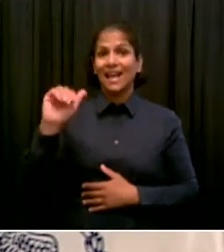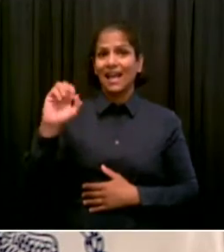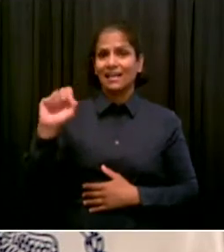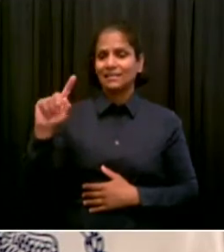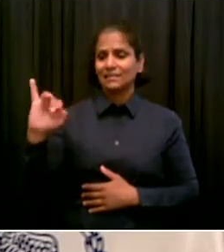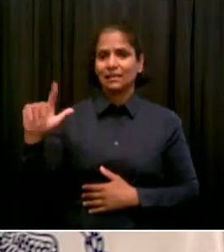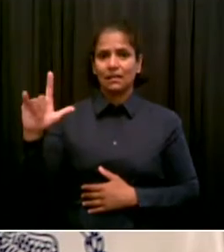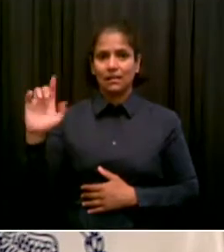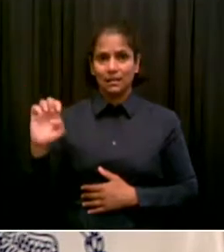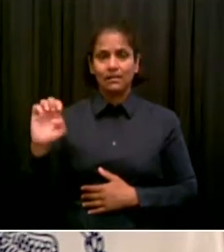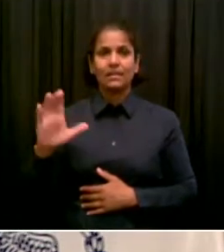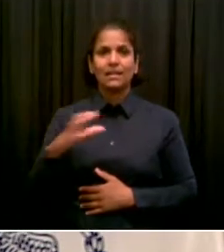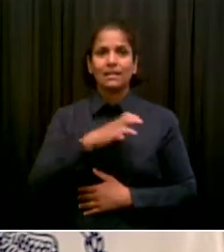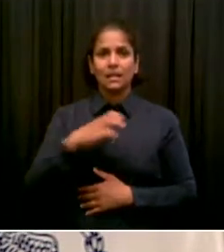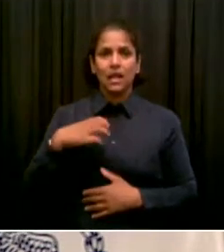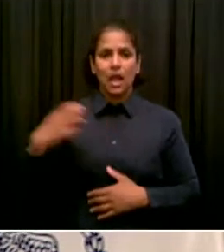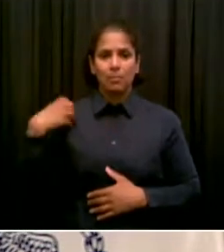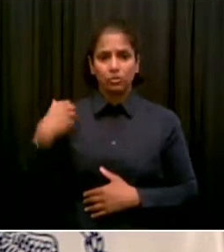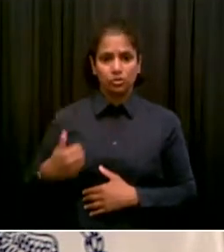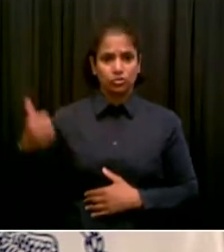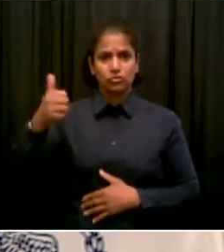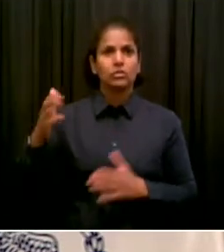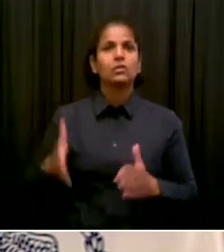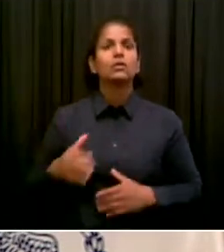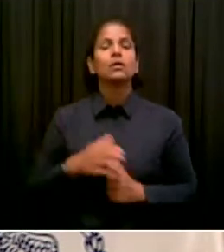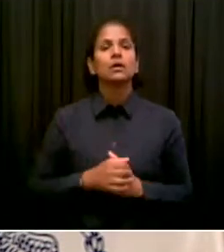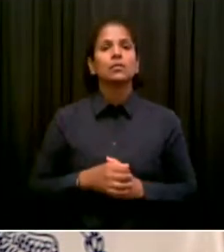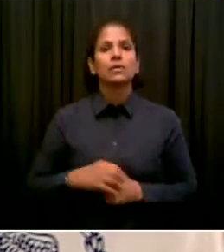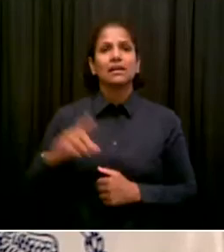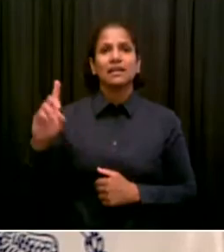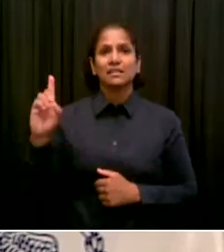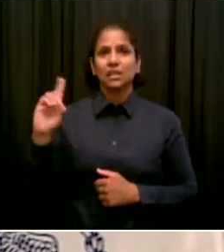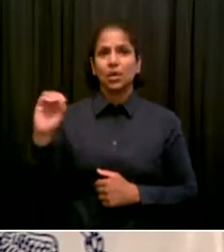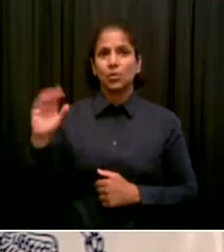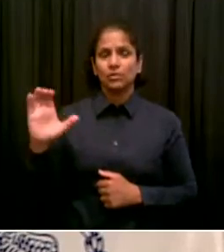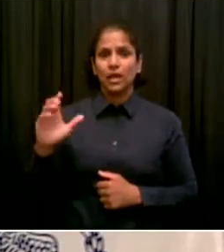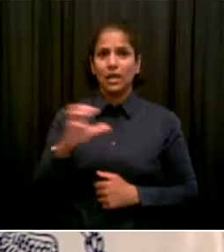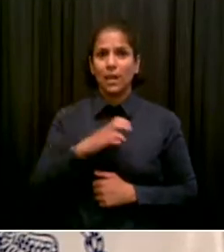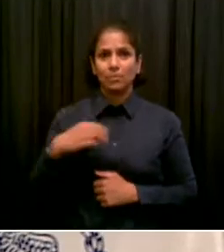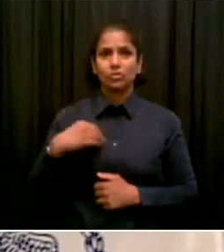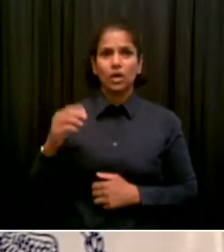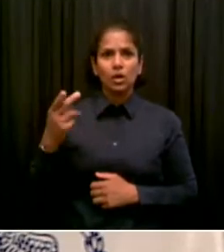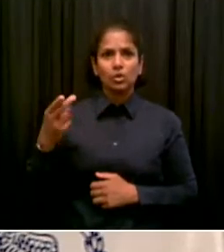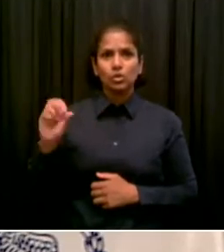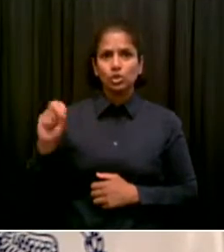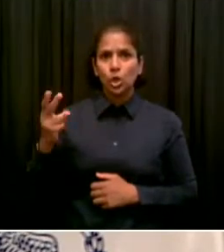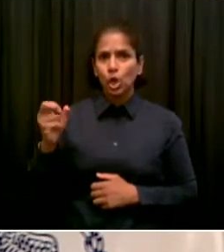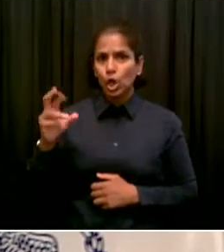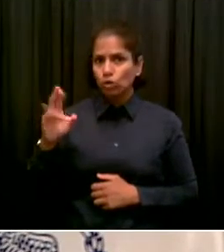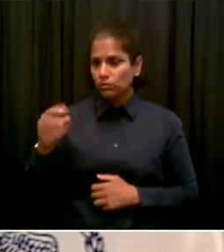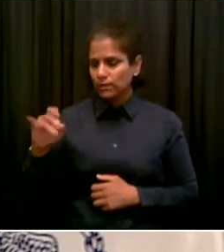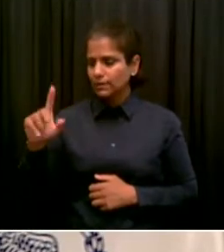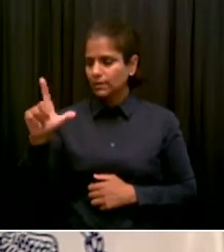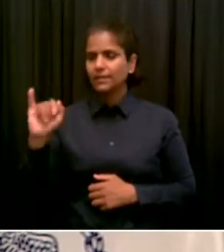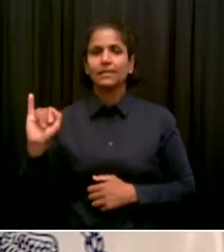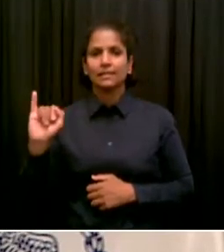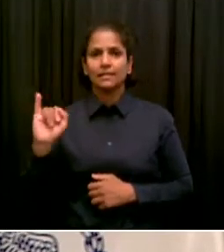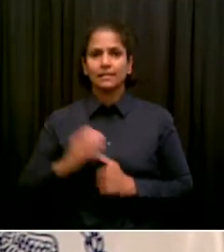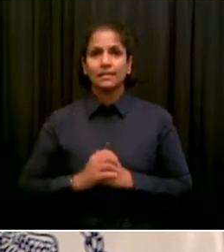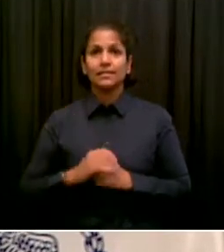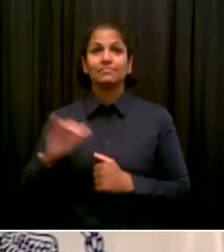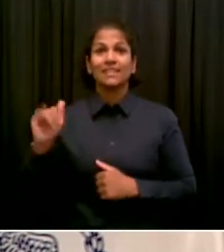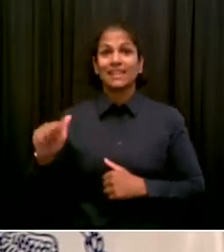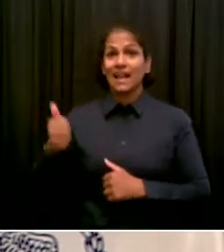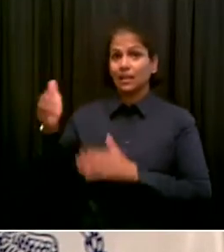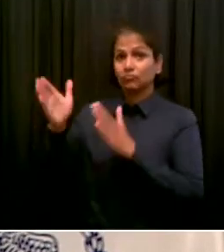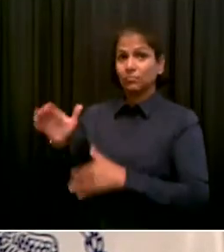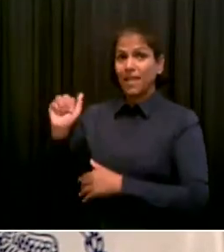USJTICE, DEPARMTENOT F